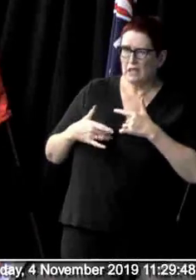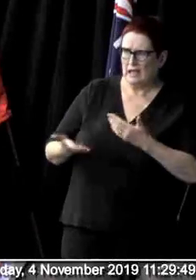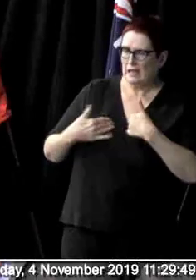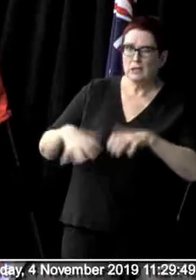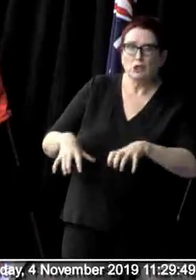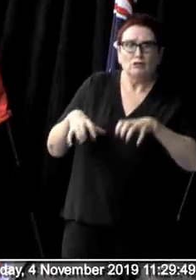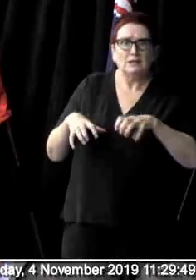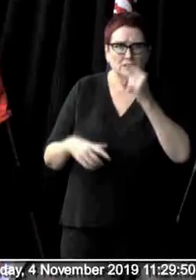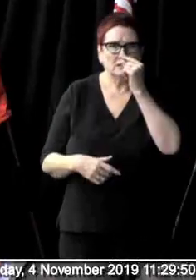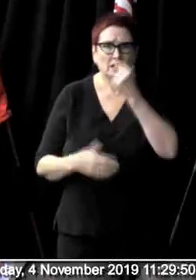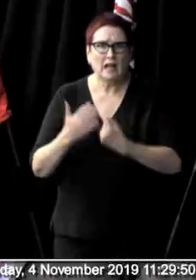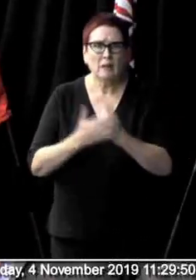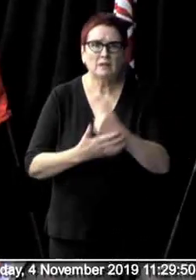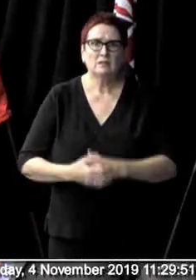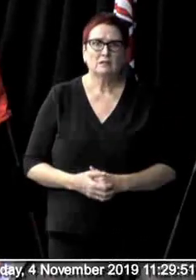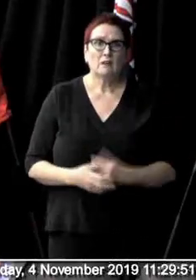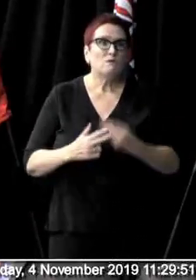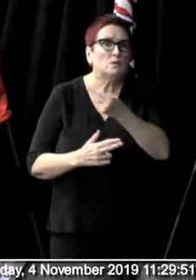For some, it may even be a trigger for trauma.